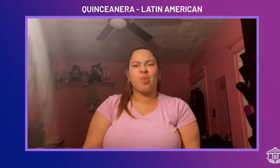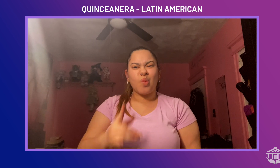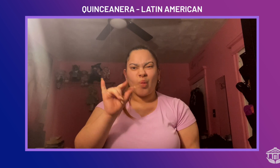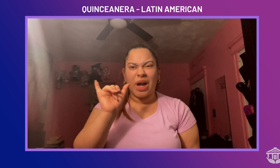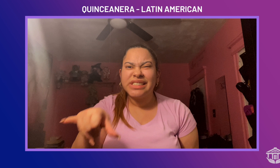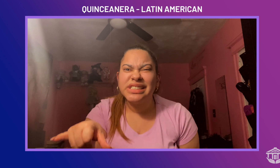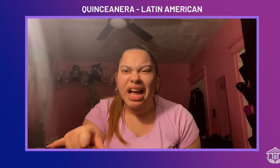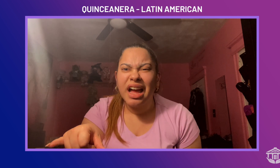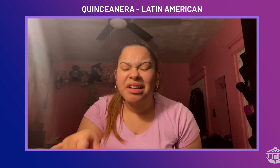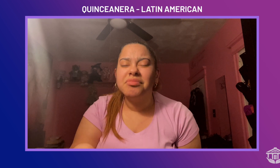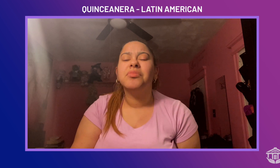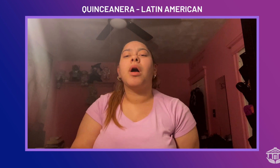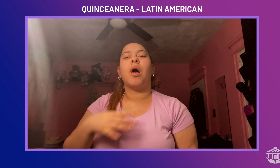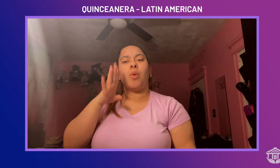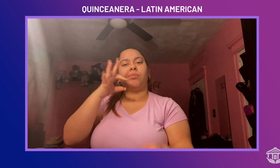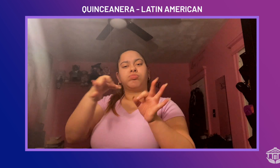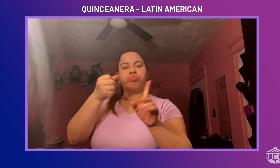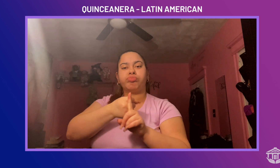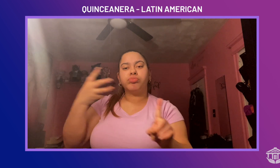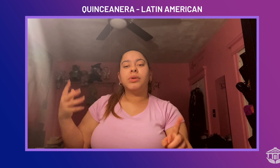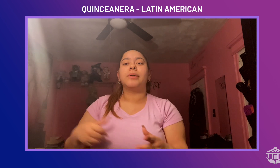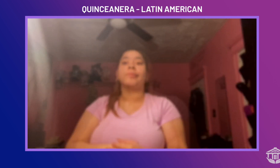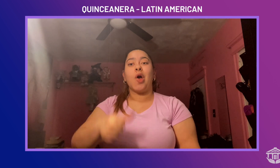Now that you’ve seen some pictures, I’m sure you’re wondering what this celebration is all